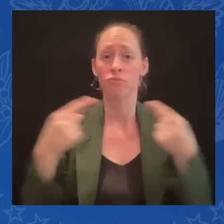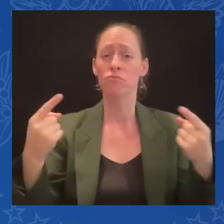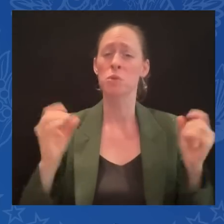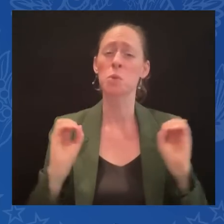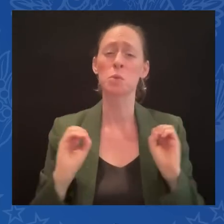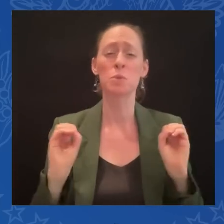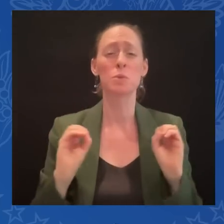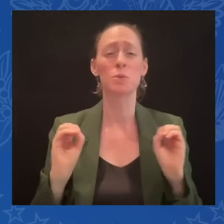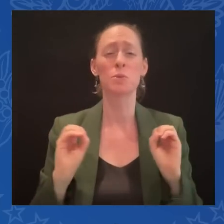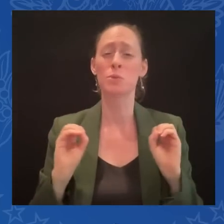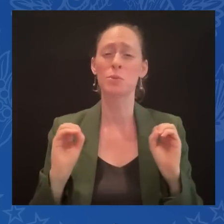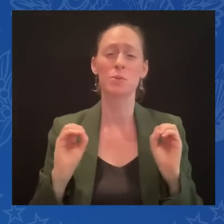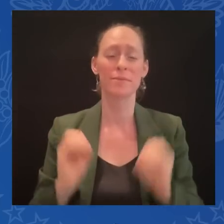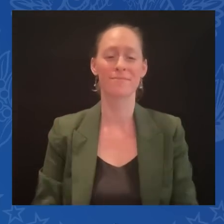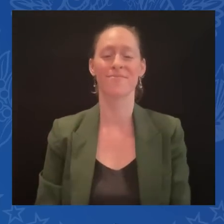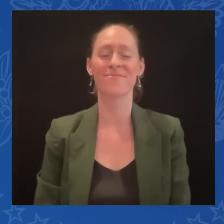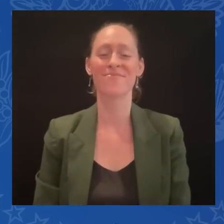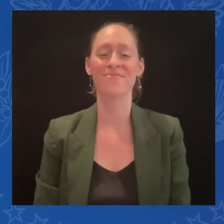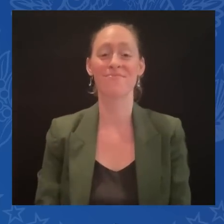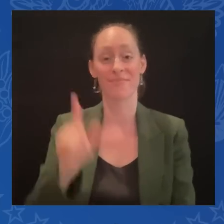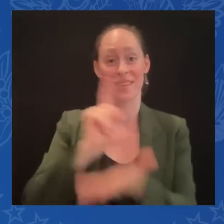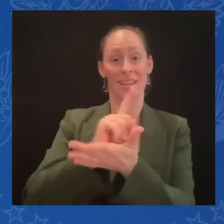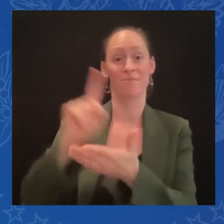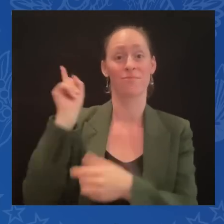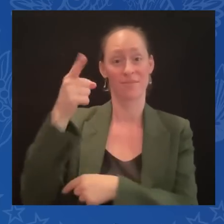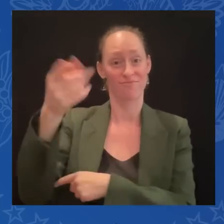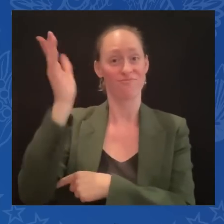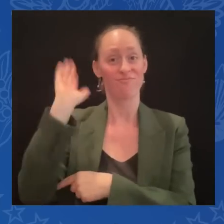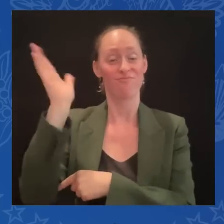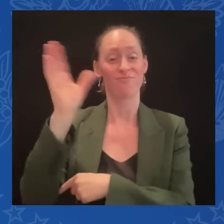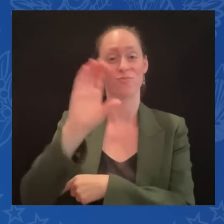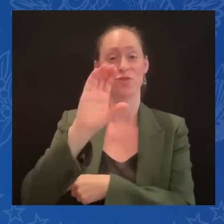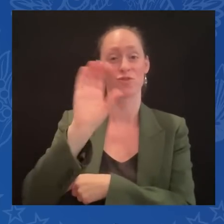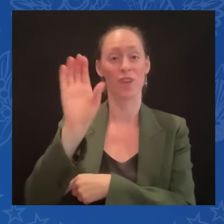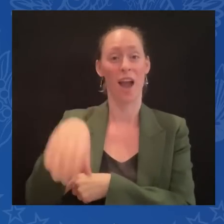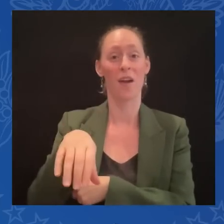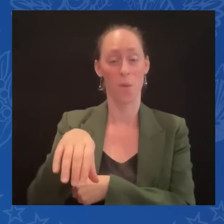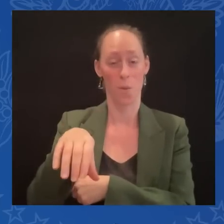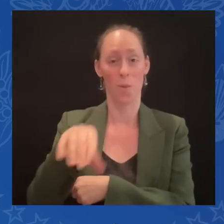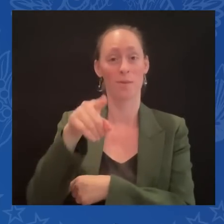should be able to say where they grew up and state